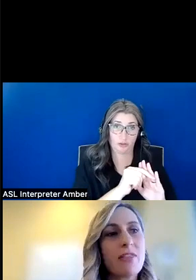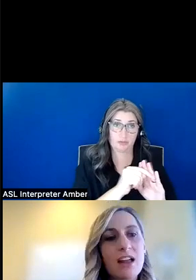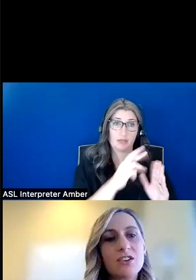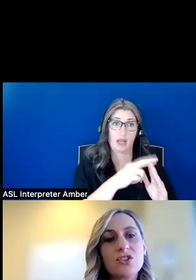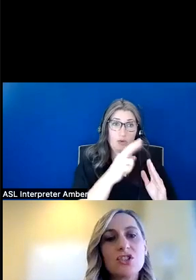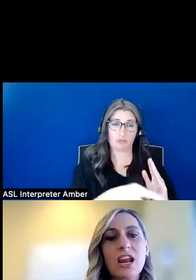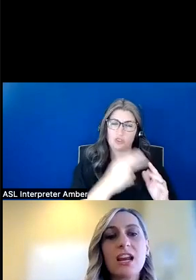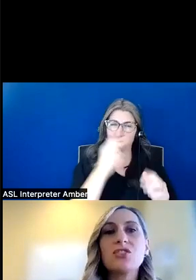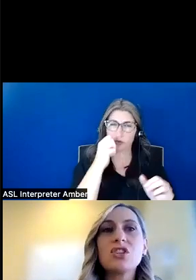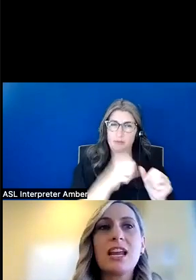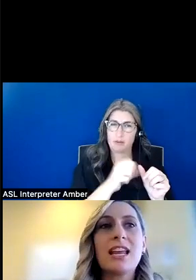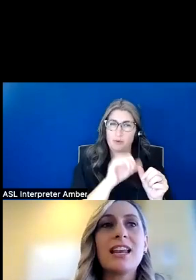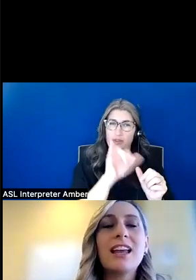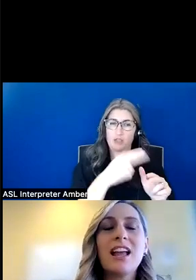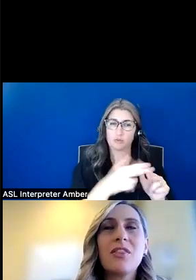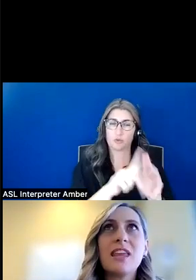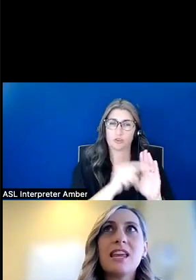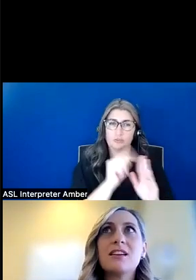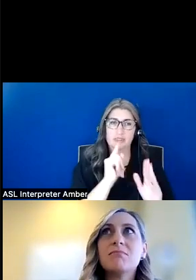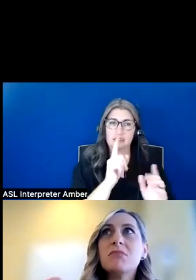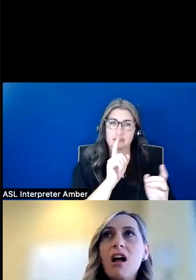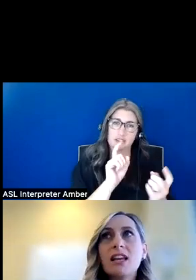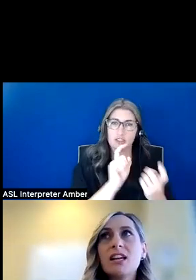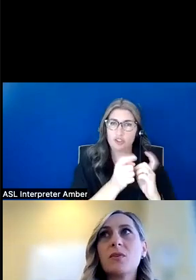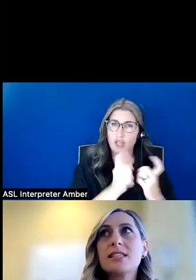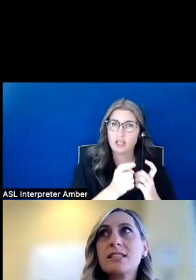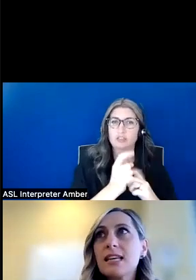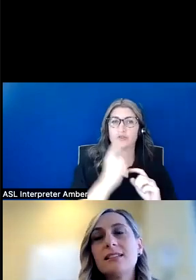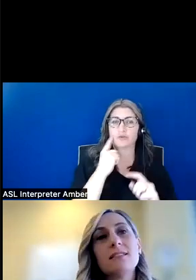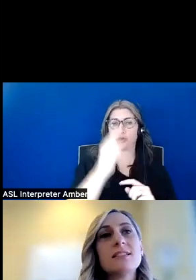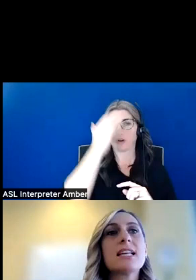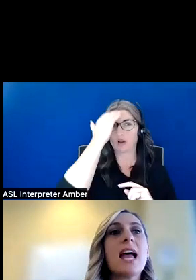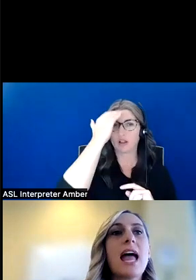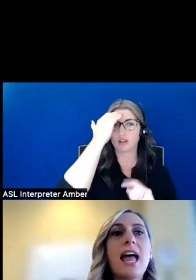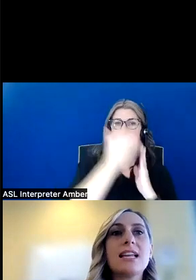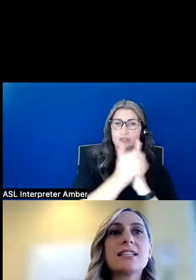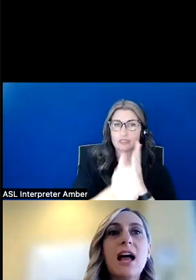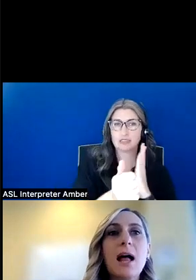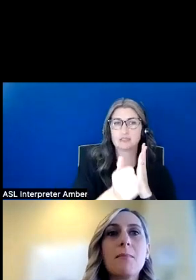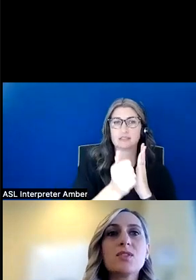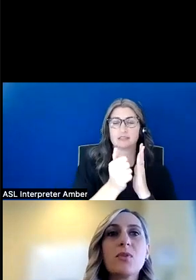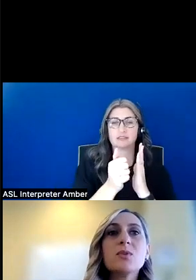sort of that change in the knowledge or the skills.